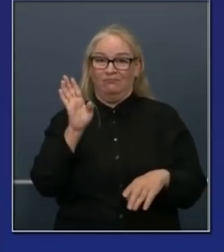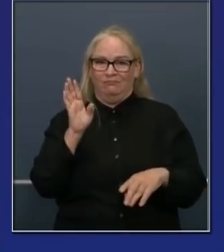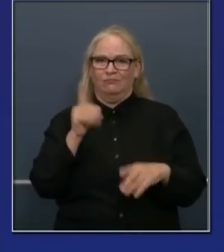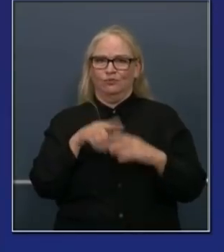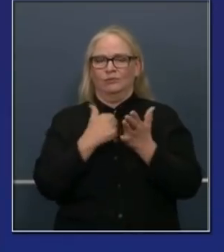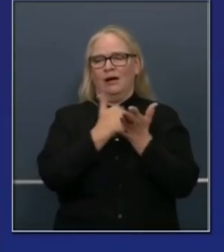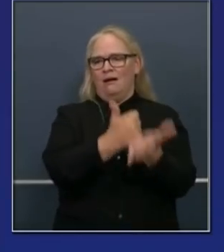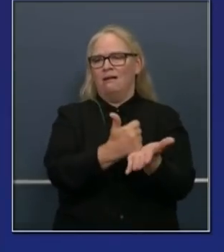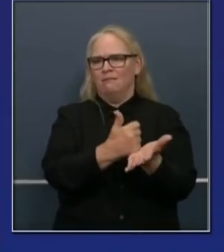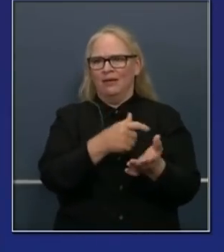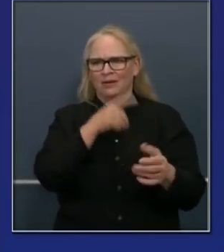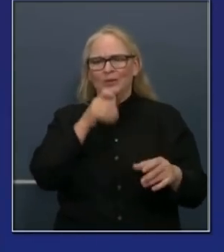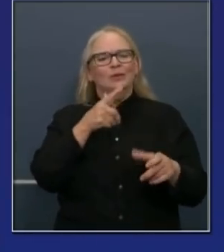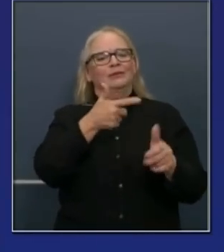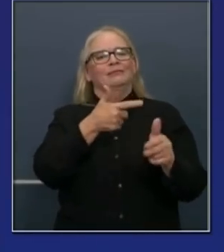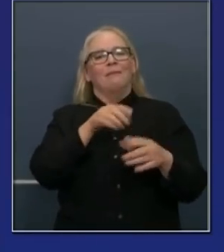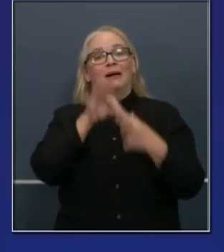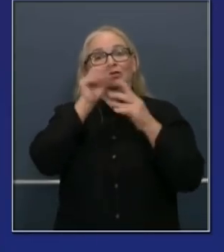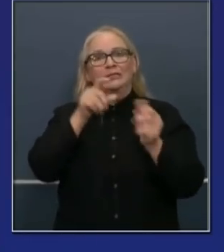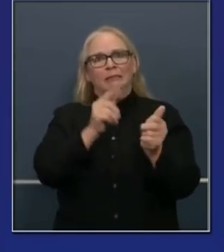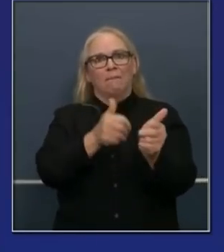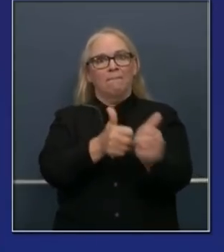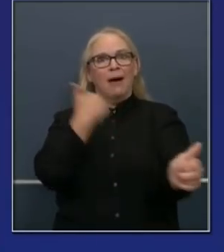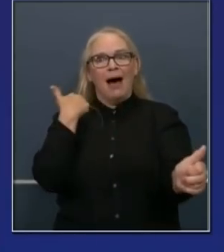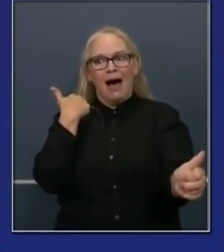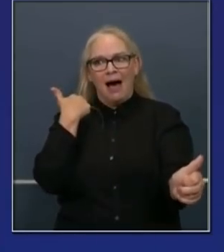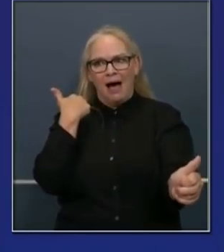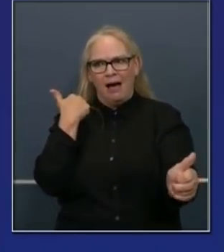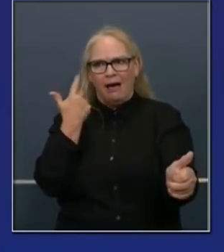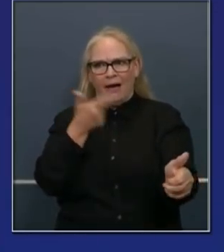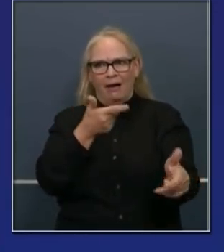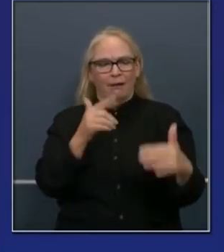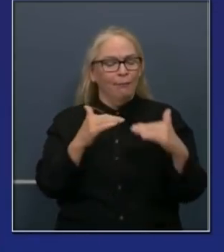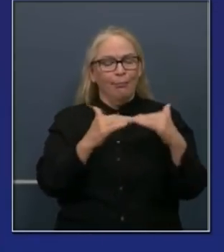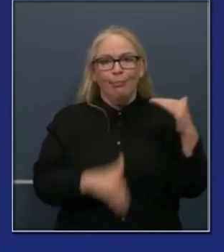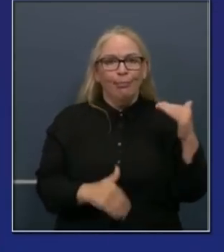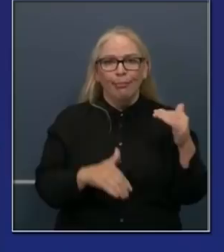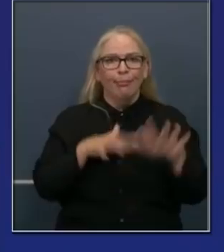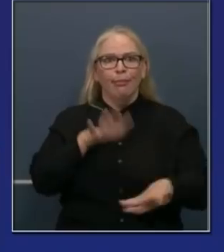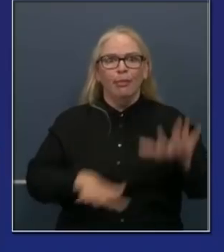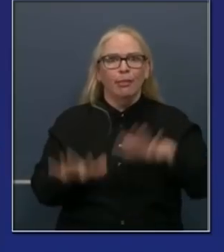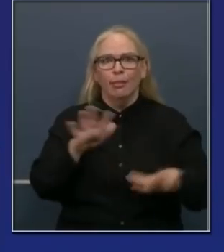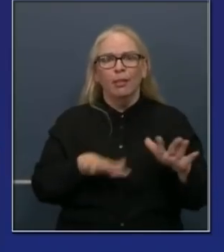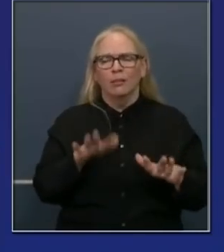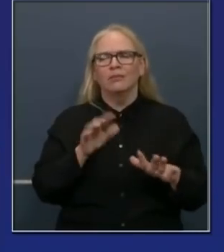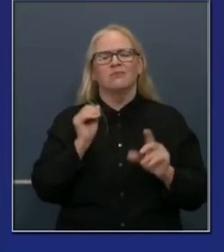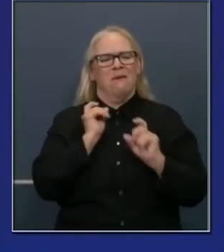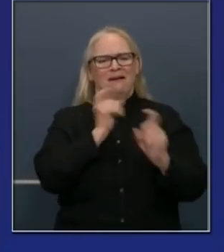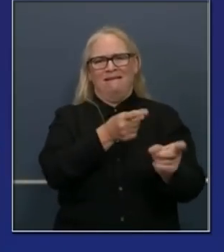THAT PACKAGE INCLUDES $5.3 BILLION TO DEAL WITH LEARNING LOSS THAT WAS ASSOCIATED WITH